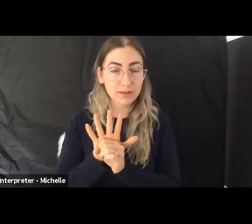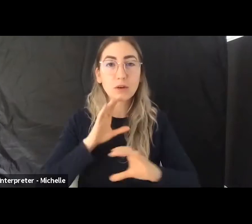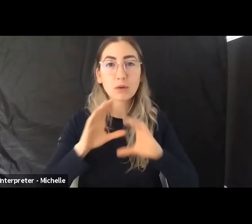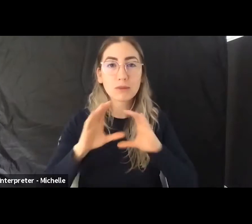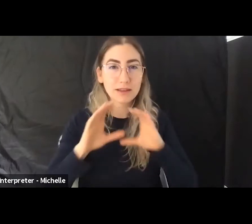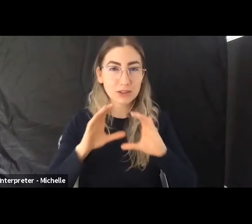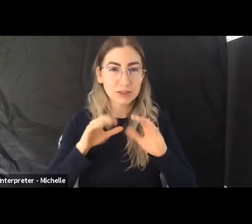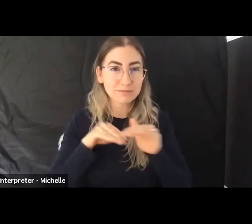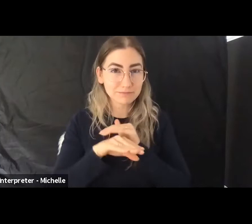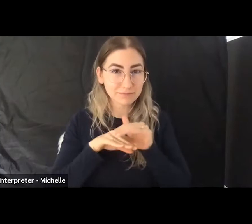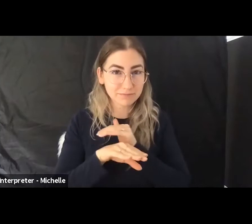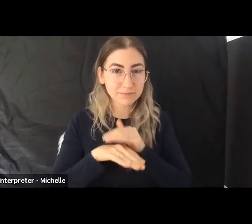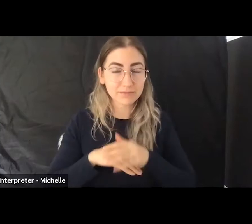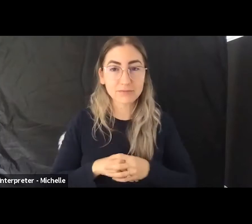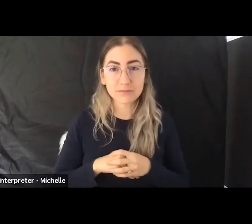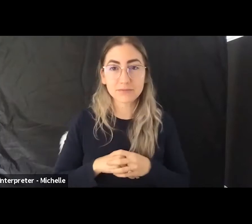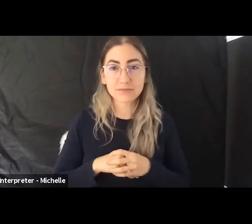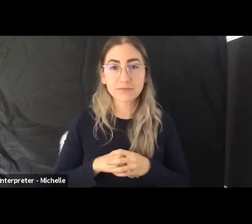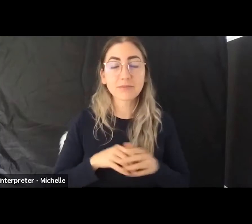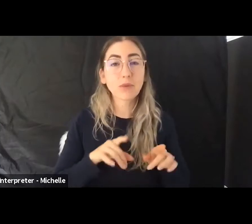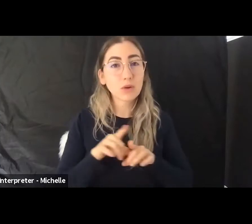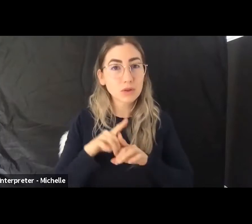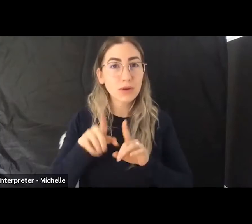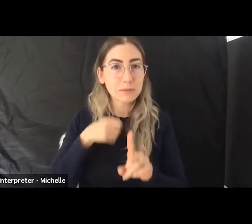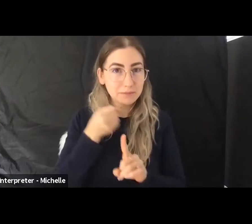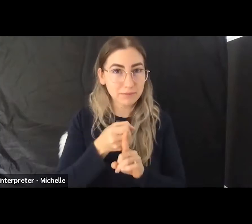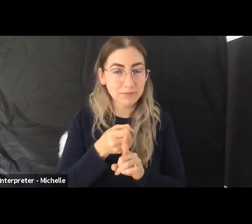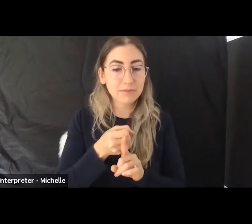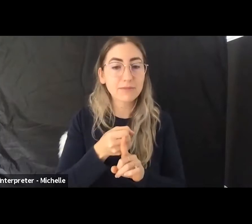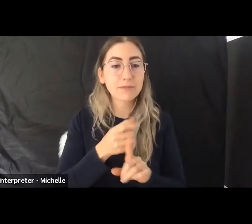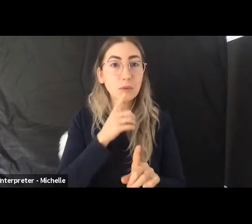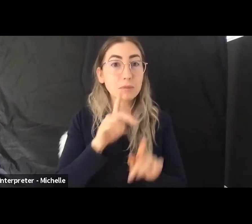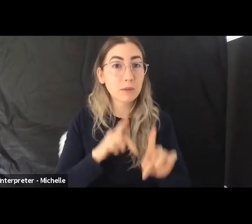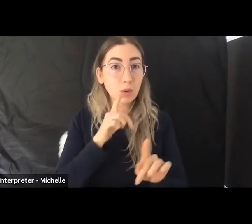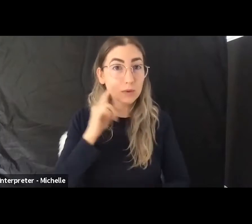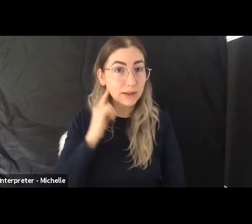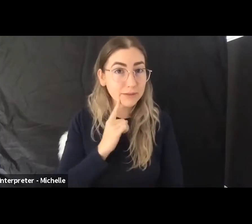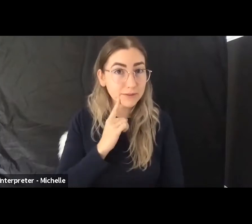ACCESSIBILITY AND THE IMPACTS ON COVID-19 AND COMMUNICATION ACCESSIBILITY AND THE IMPACTS ON PEOPLE WHO ARE DEAF PEOPLE WHO ARE DEAF, DEAF, BLIND AND HARD OF HEARING.